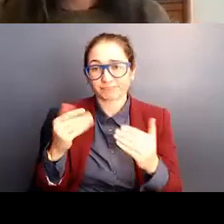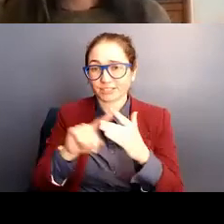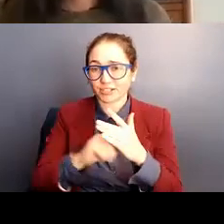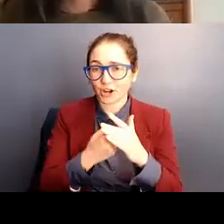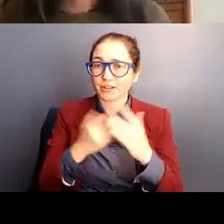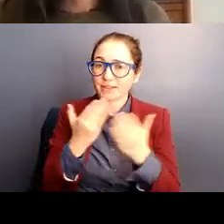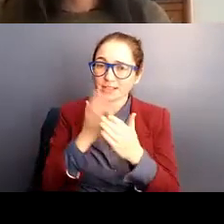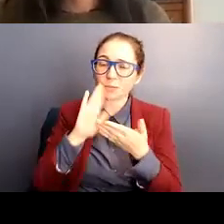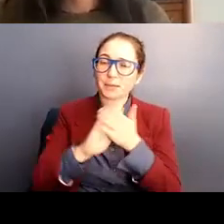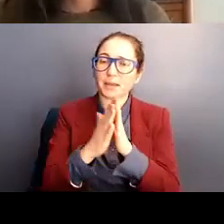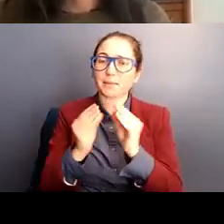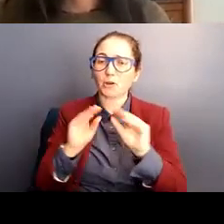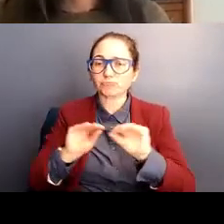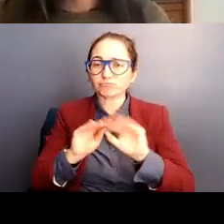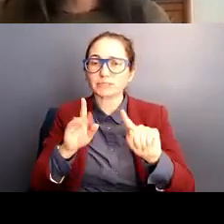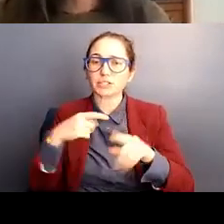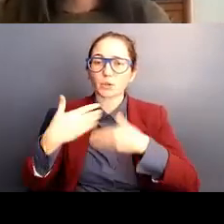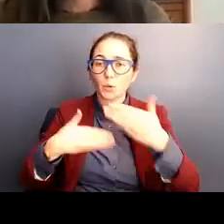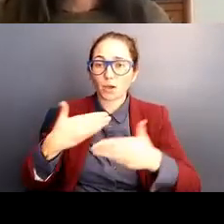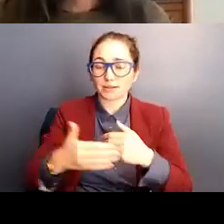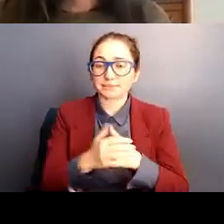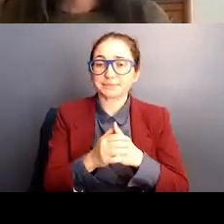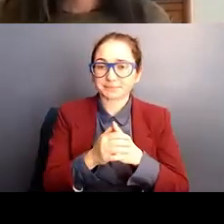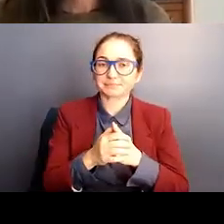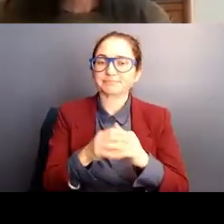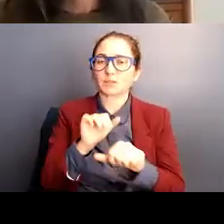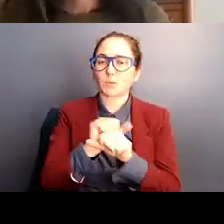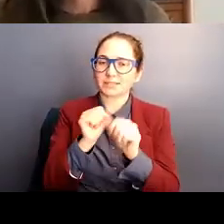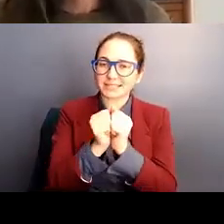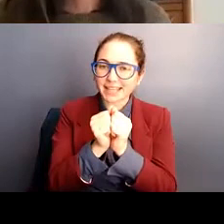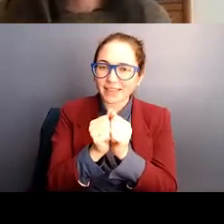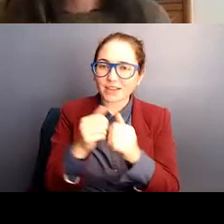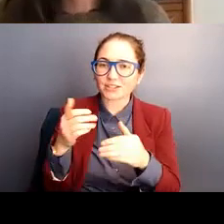more apparent as you keep going on. Again, working together, sharing resources that makes all of